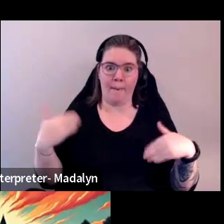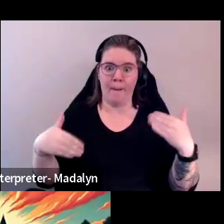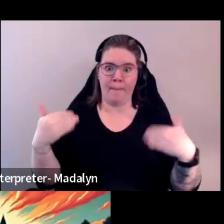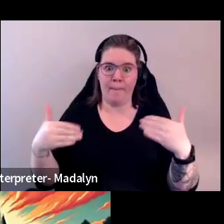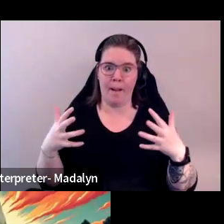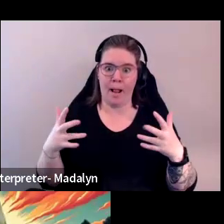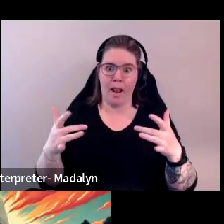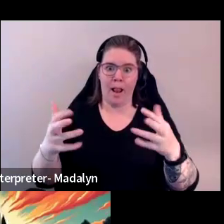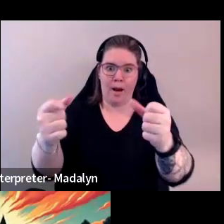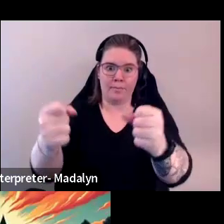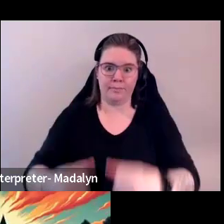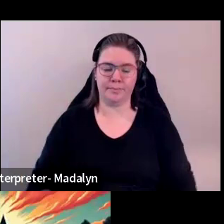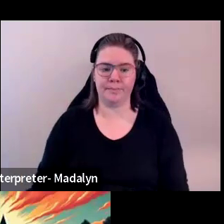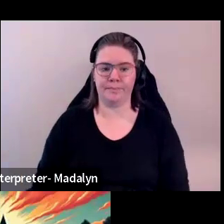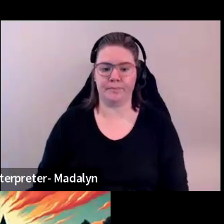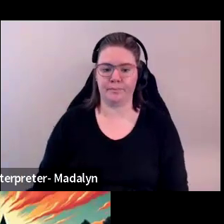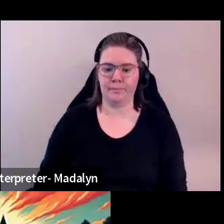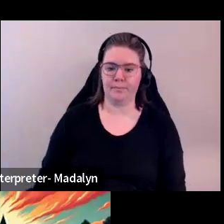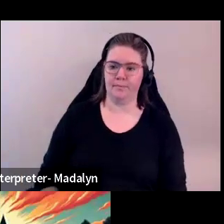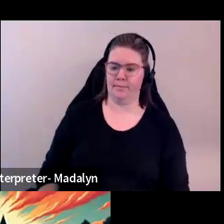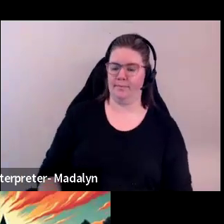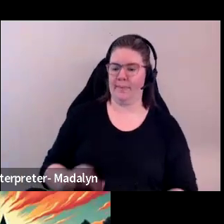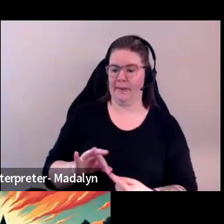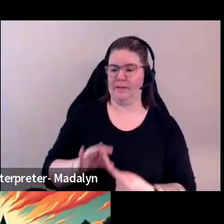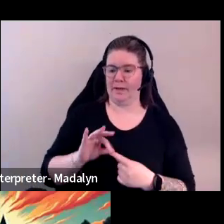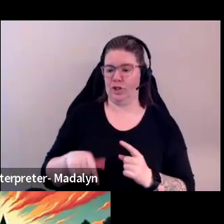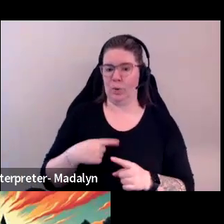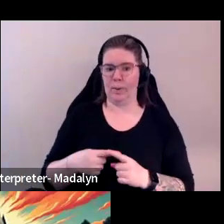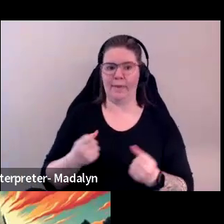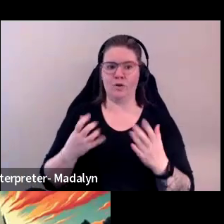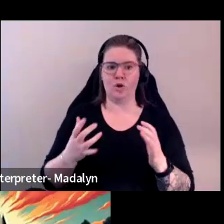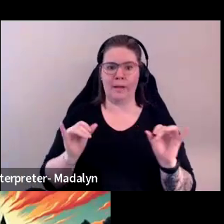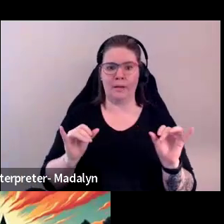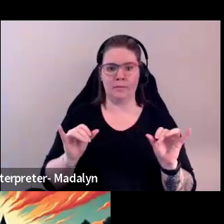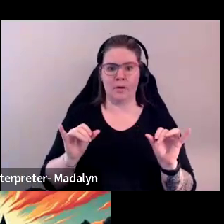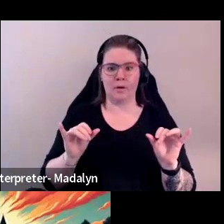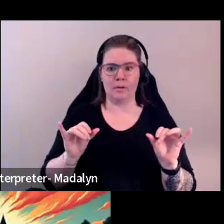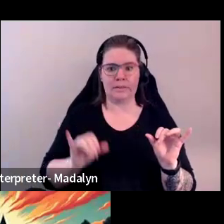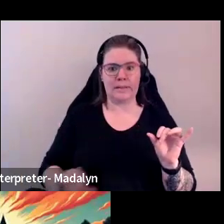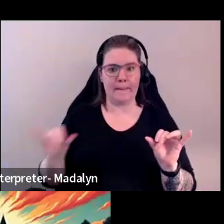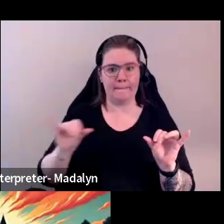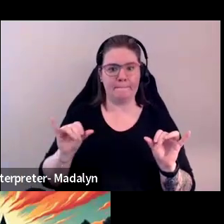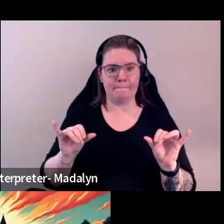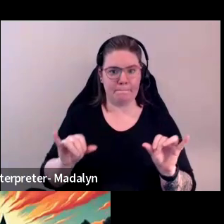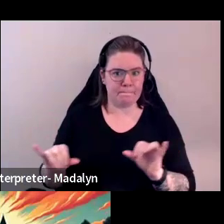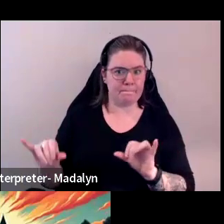Brooke Wilson (she/her): especially. Don Dew: Especially when there are so many commonalities that Don Dew: if we looked and listened, and